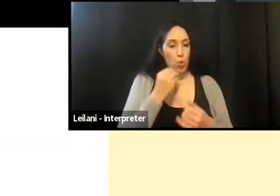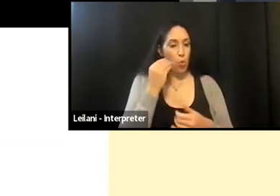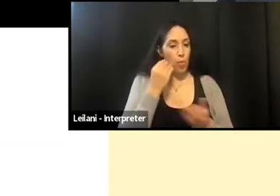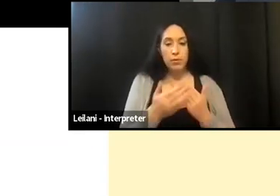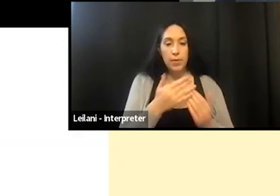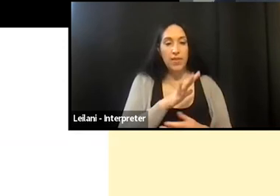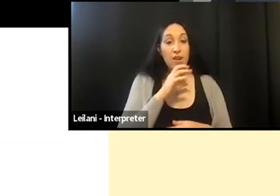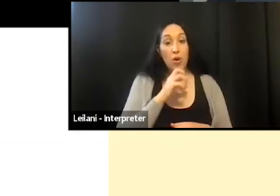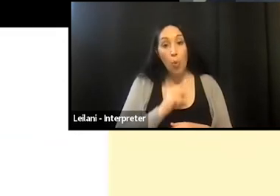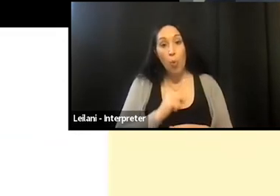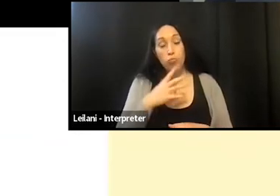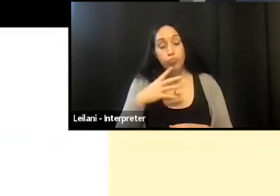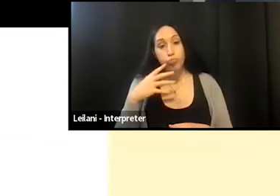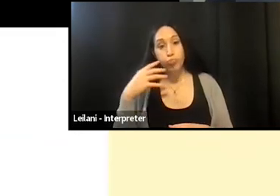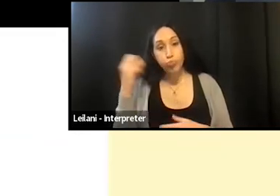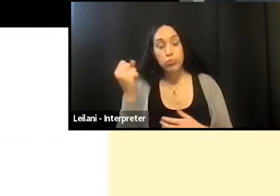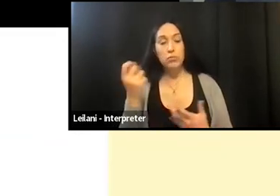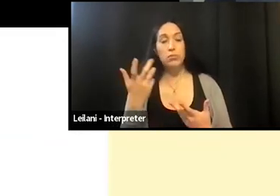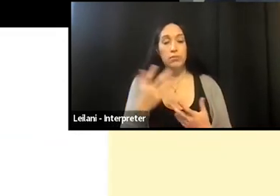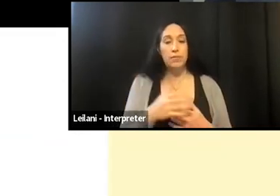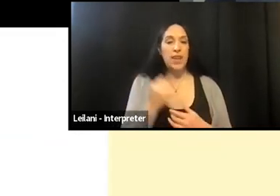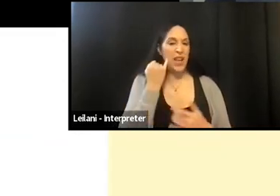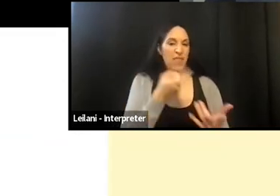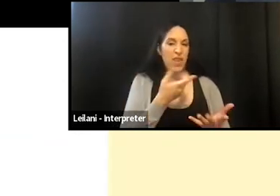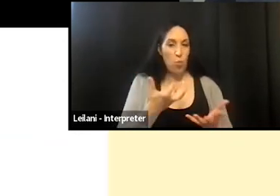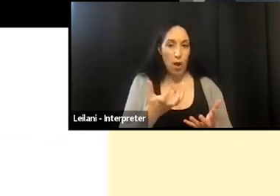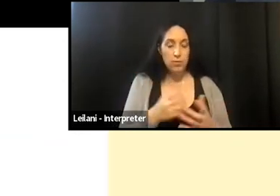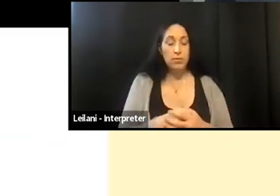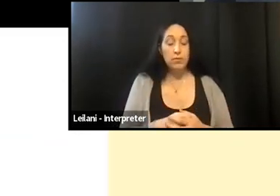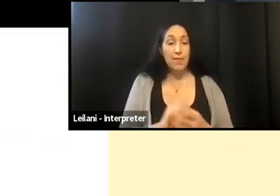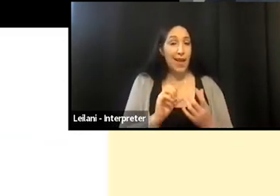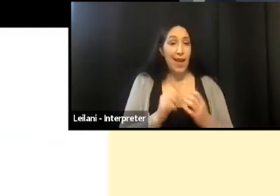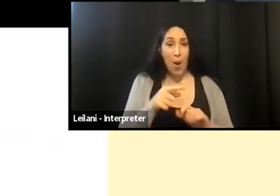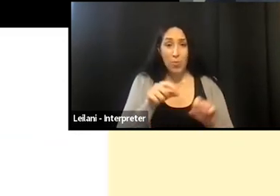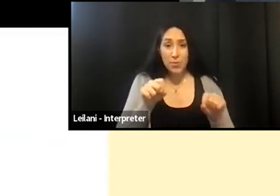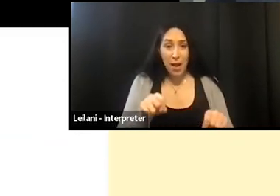This is only made possible if we both have policies and programs in place